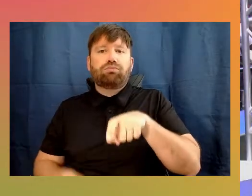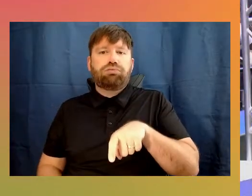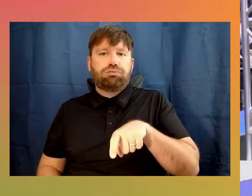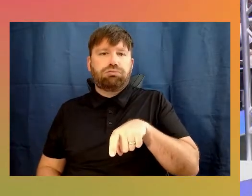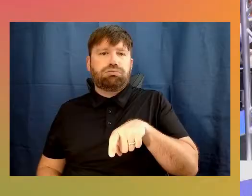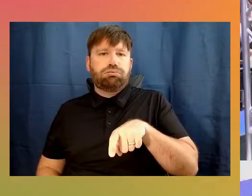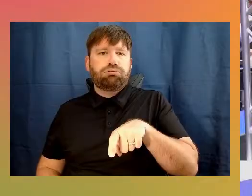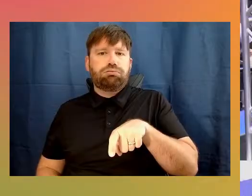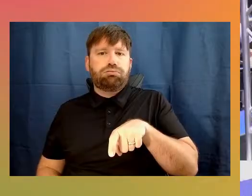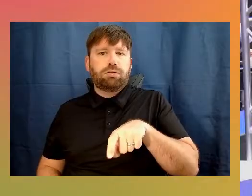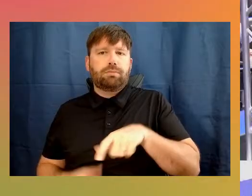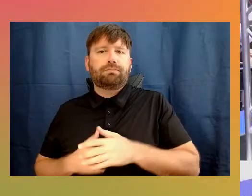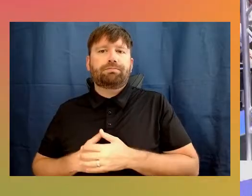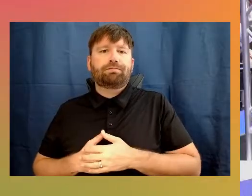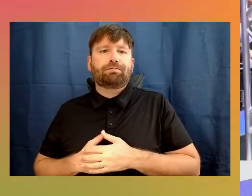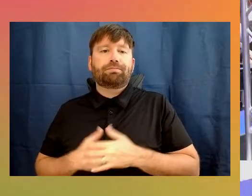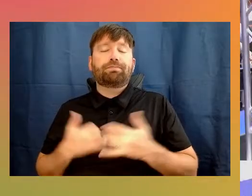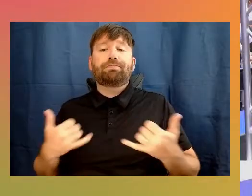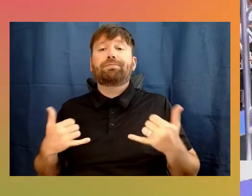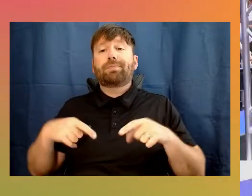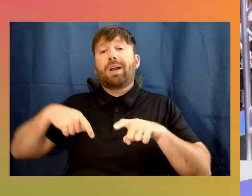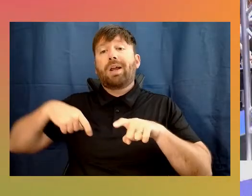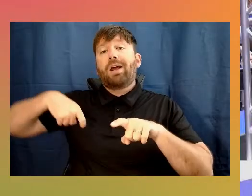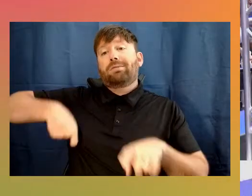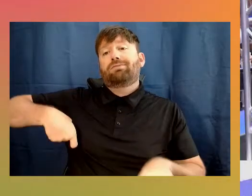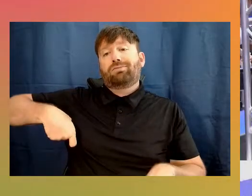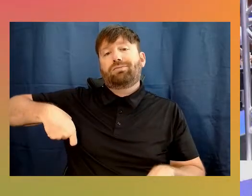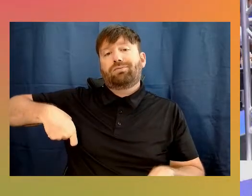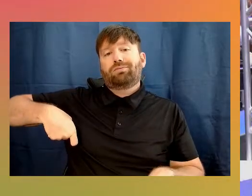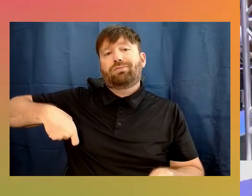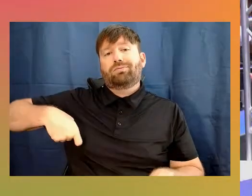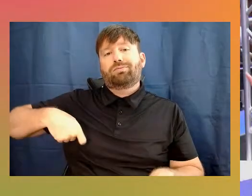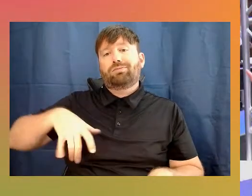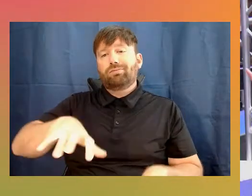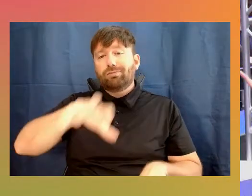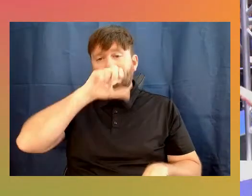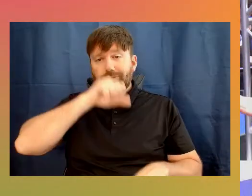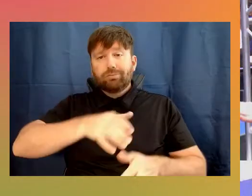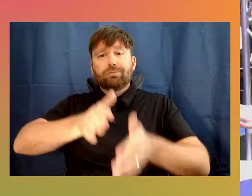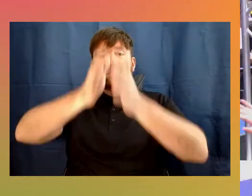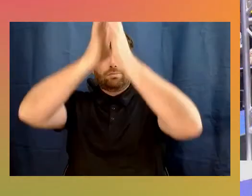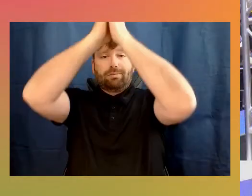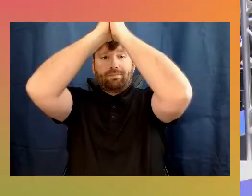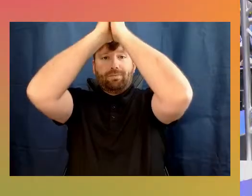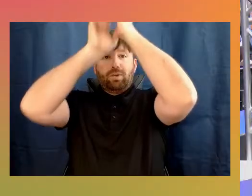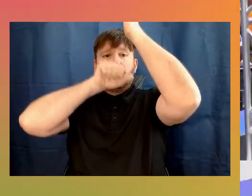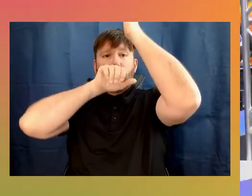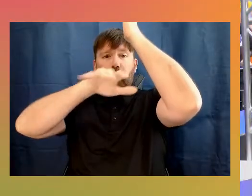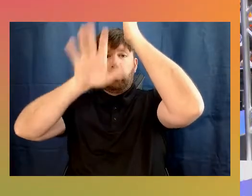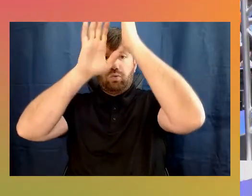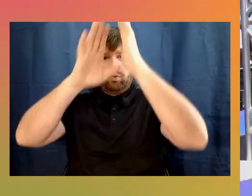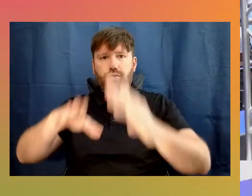KNEE TO NOSE, SHIFT FORWARD AND